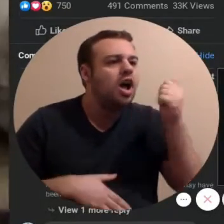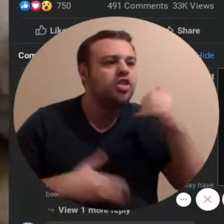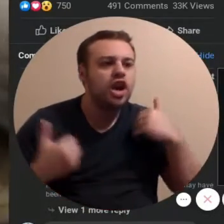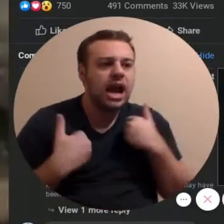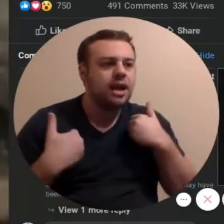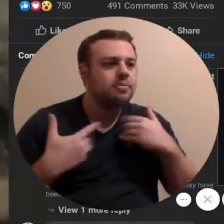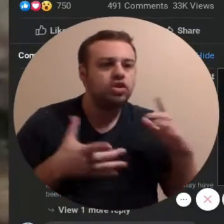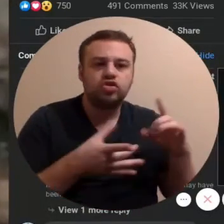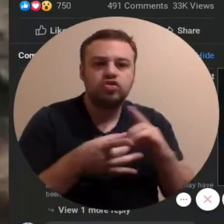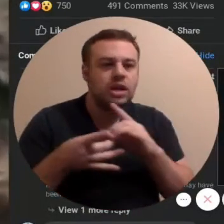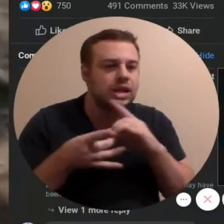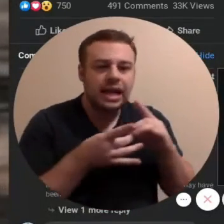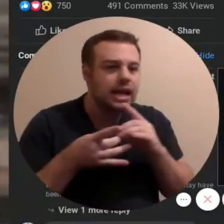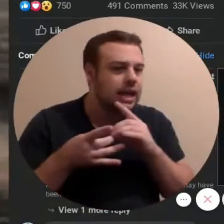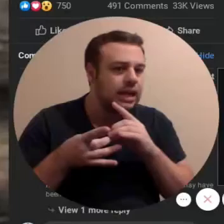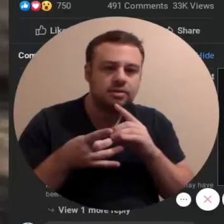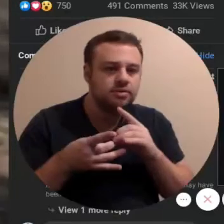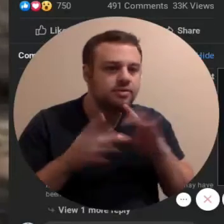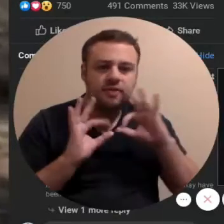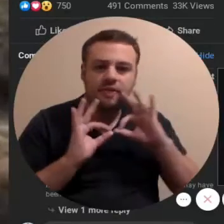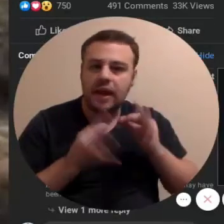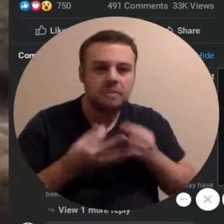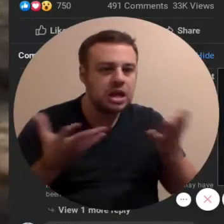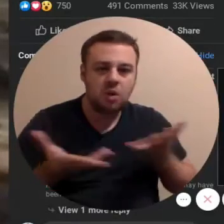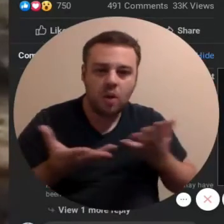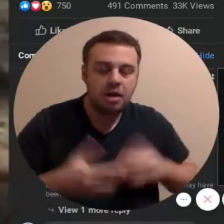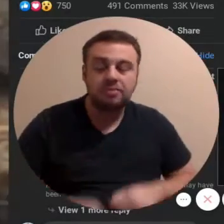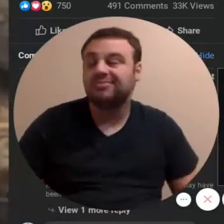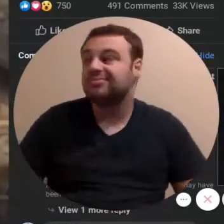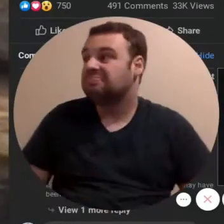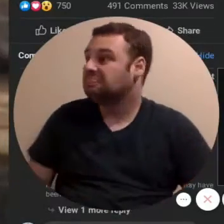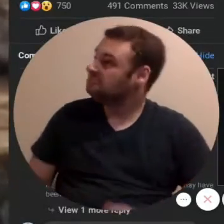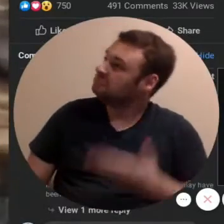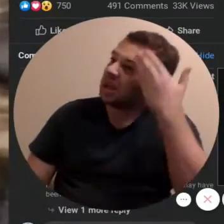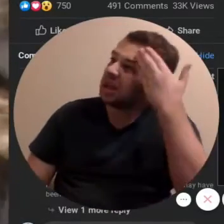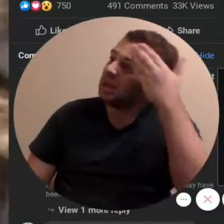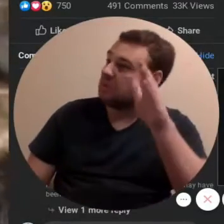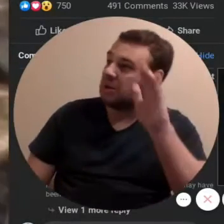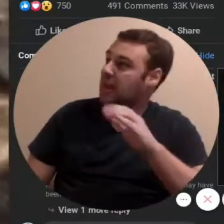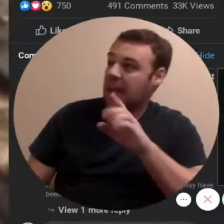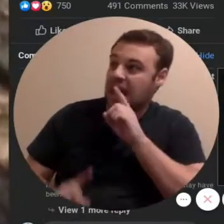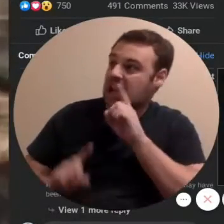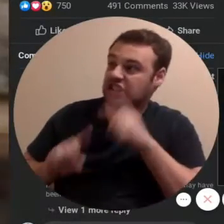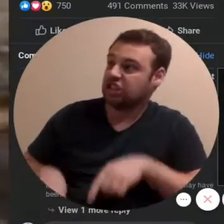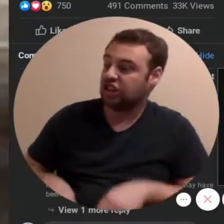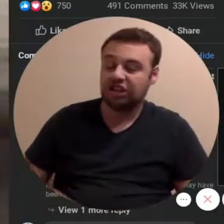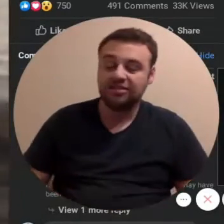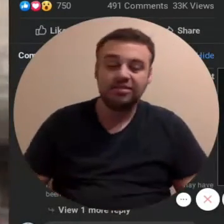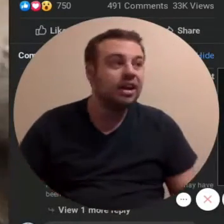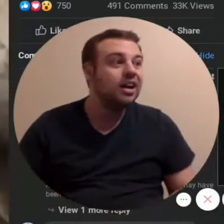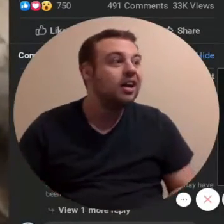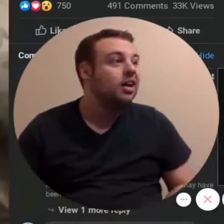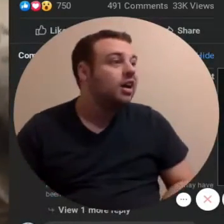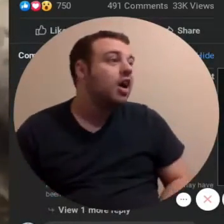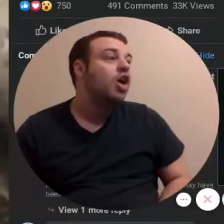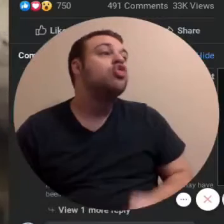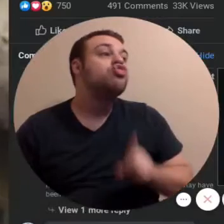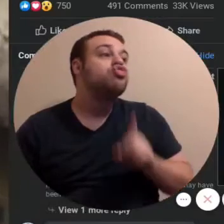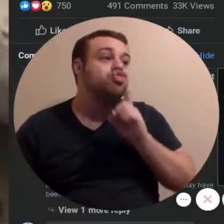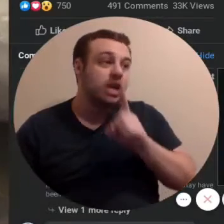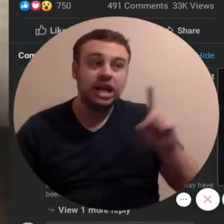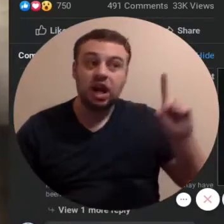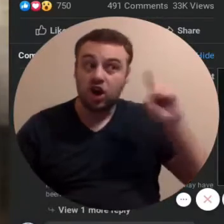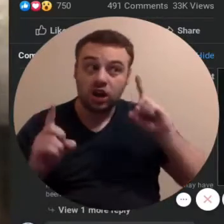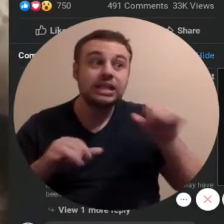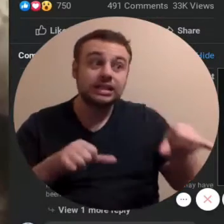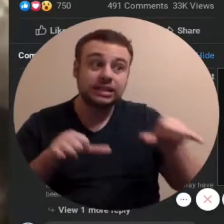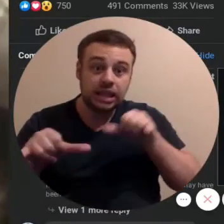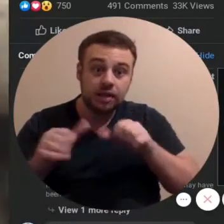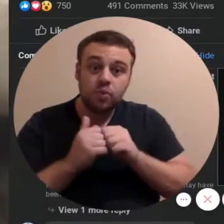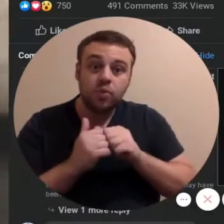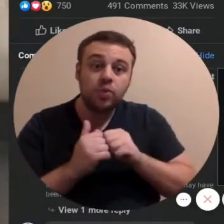Janice: So they're in the same order as armadillos, and trying to think who else...